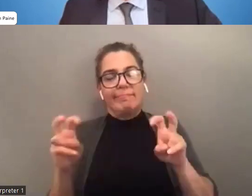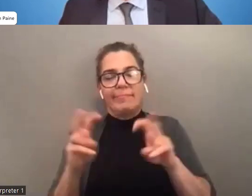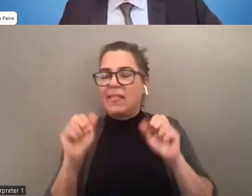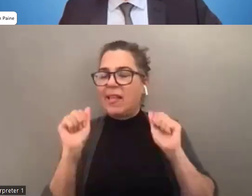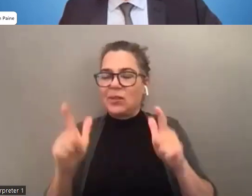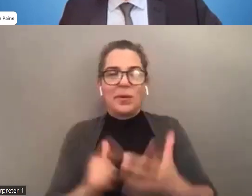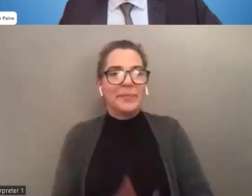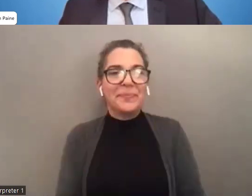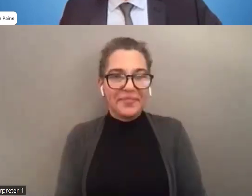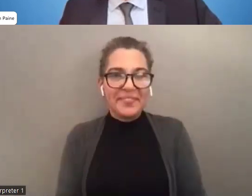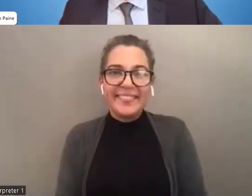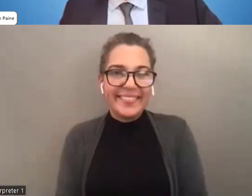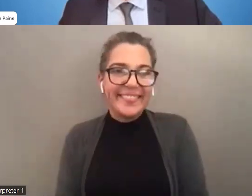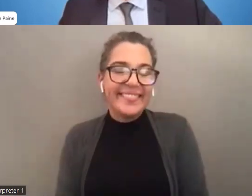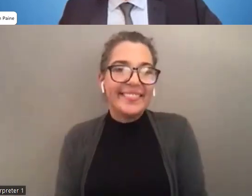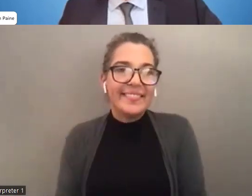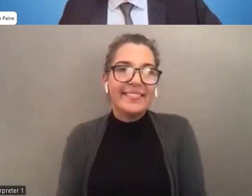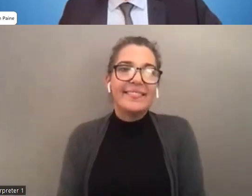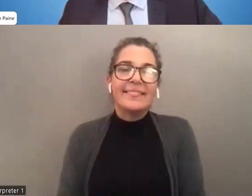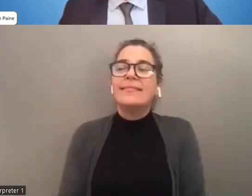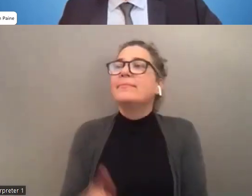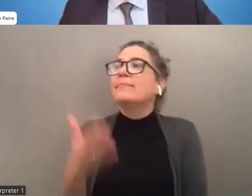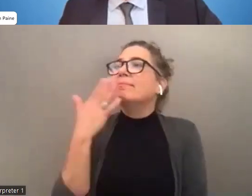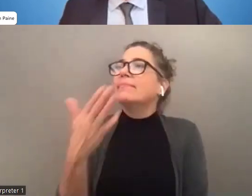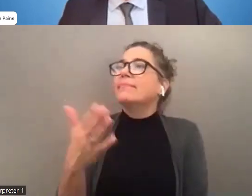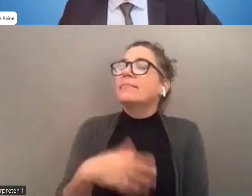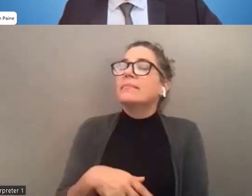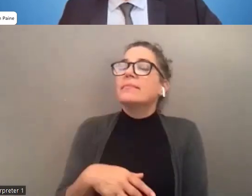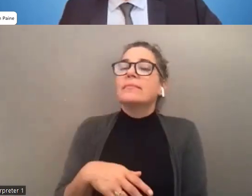Elyse Sullivan: Okay, thanks. We've got another question about timing.